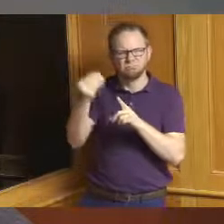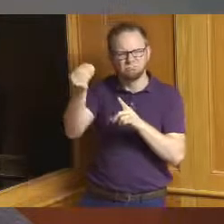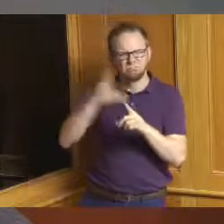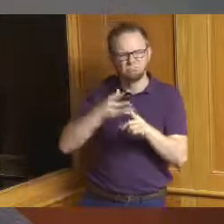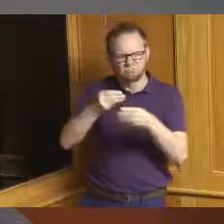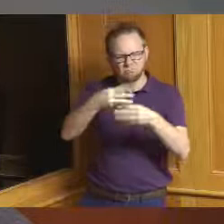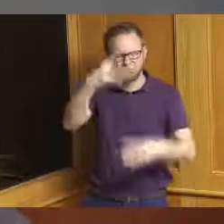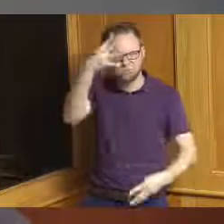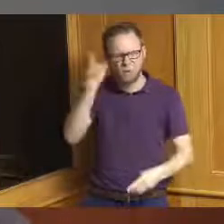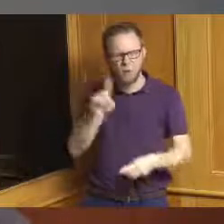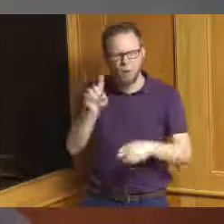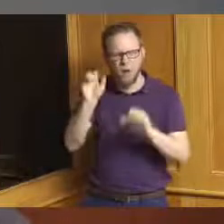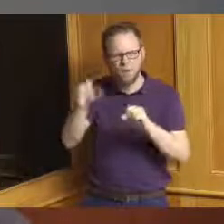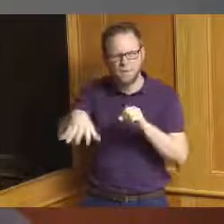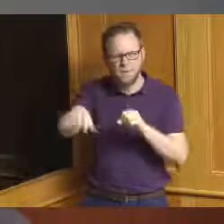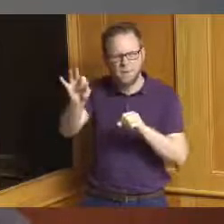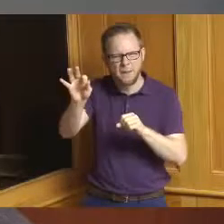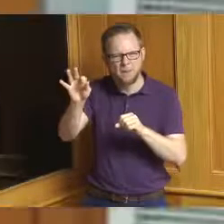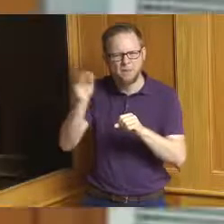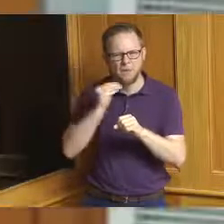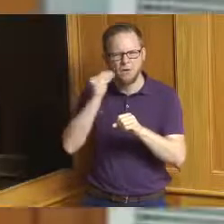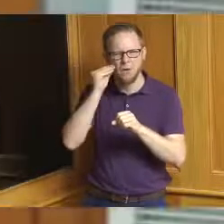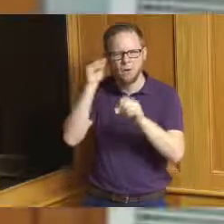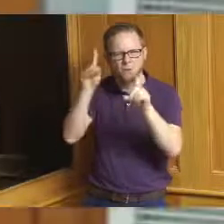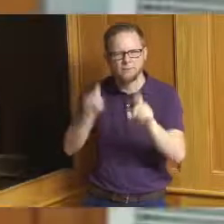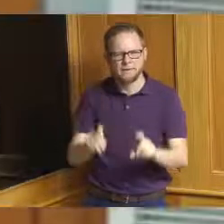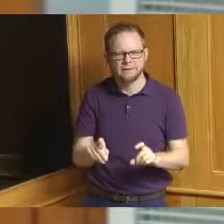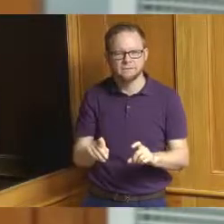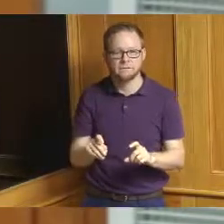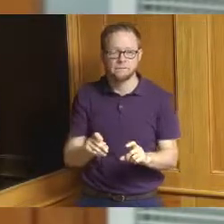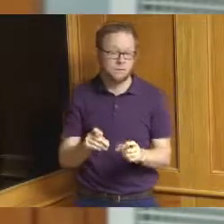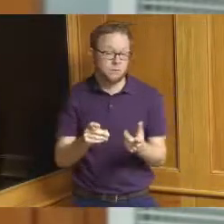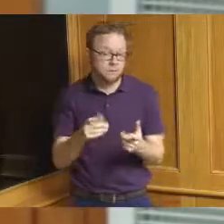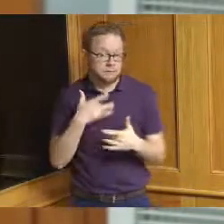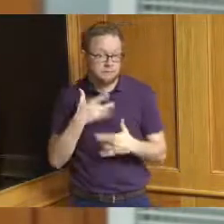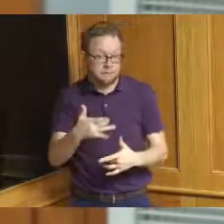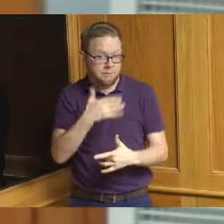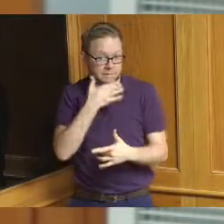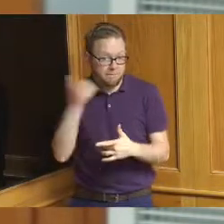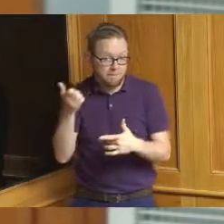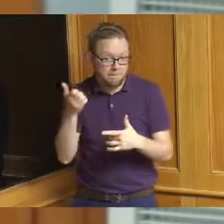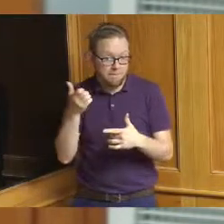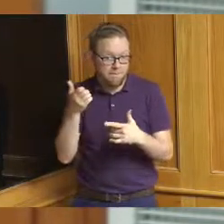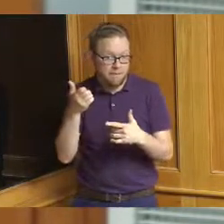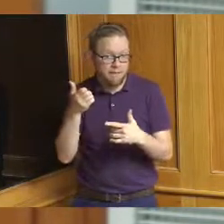so there are the best spot to look for any kind of testing first of all is TestAndProtectCincy.com